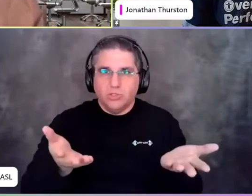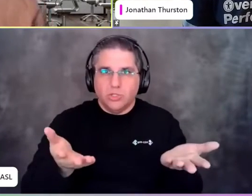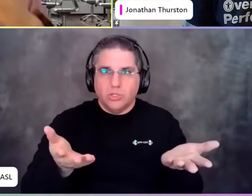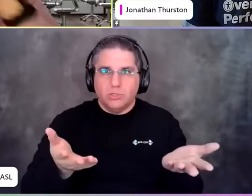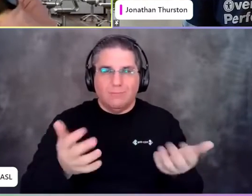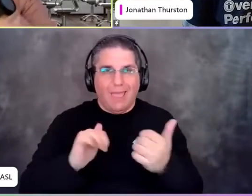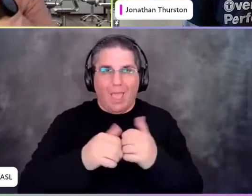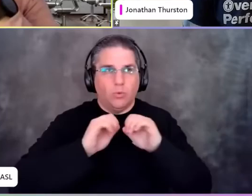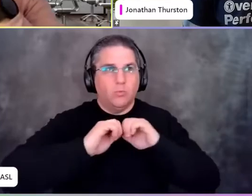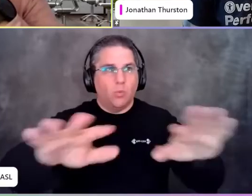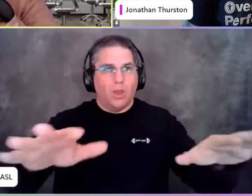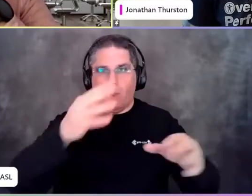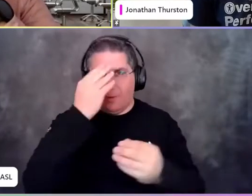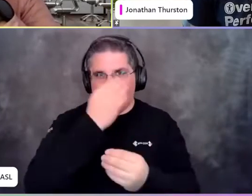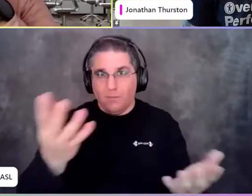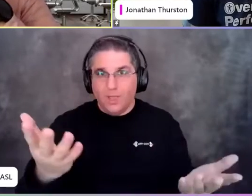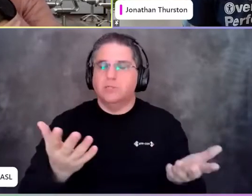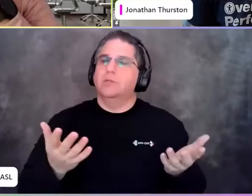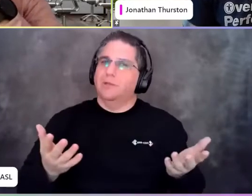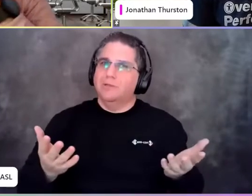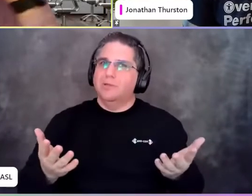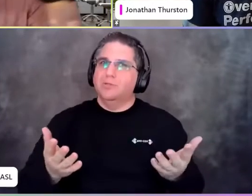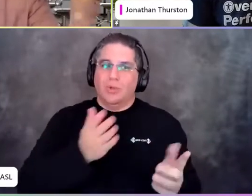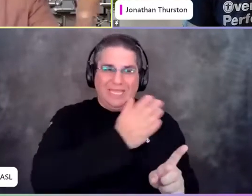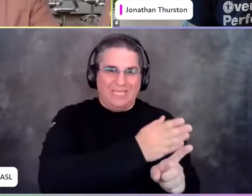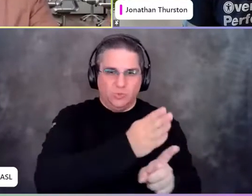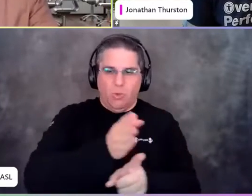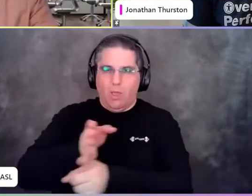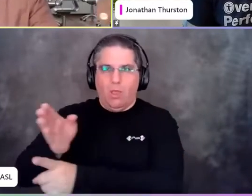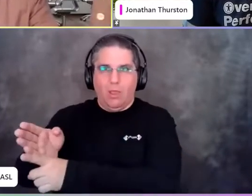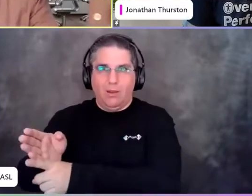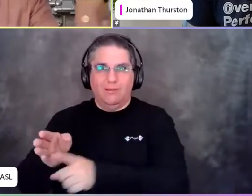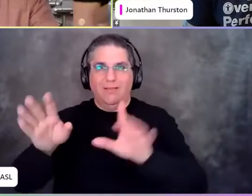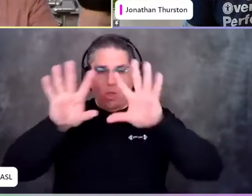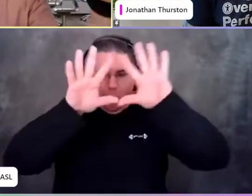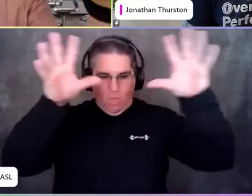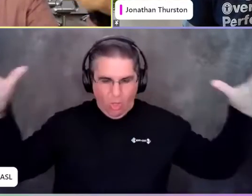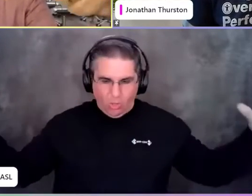communications, both the content and the channels that you, your company your